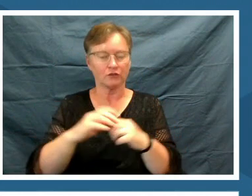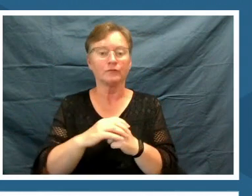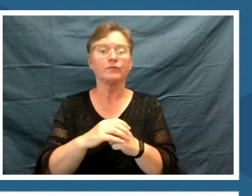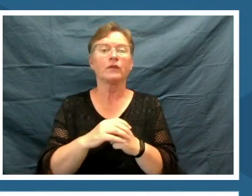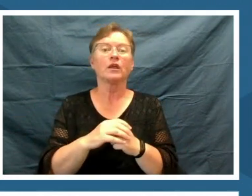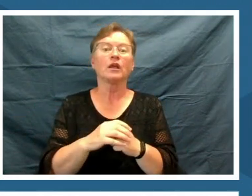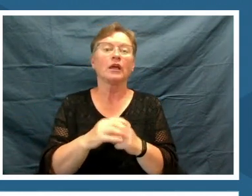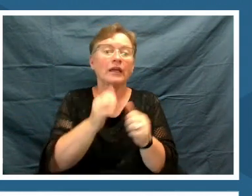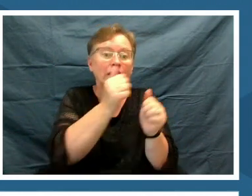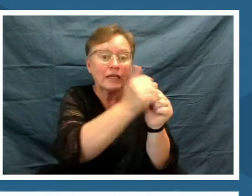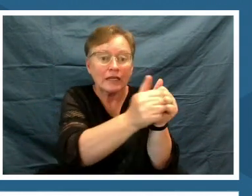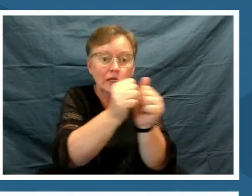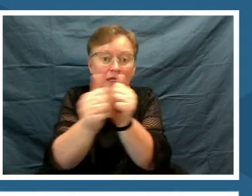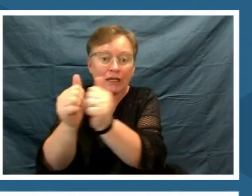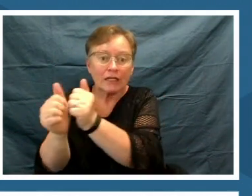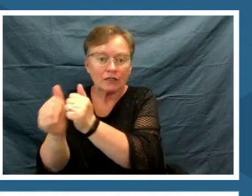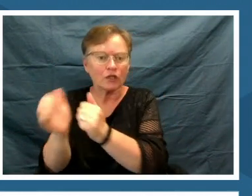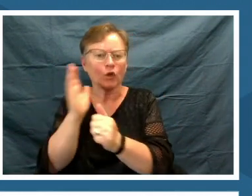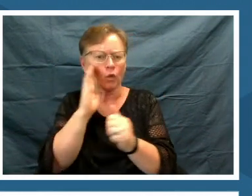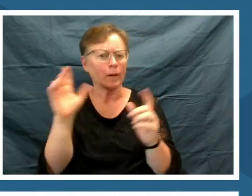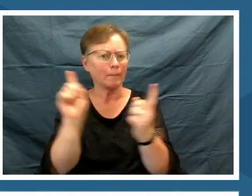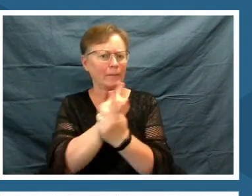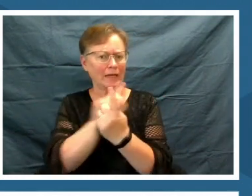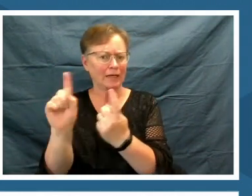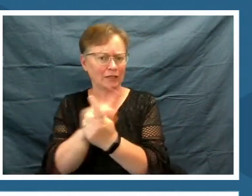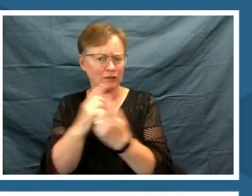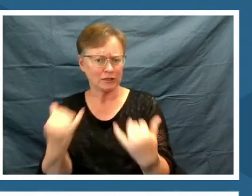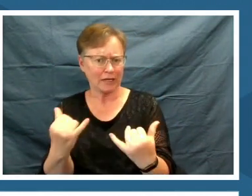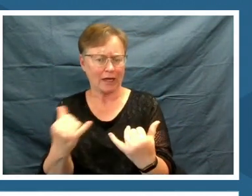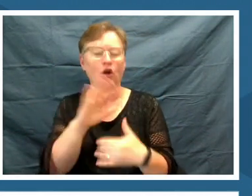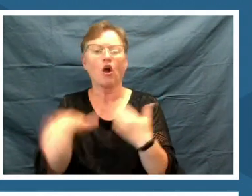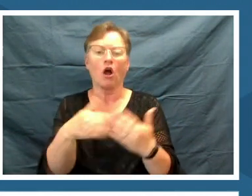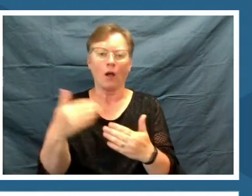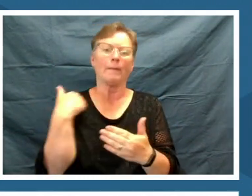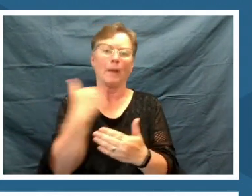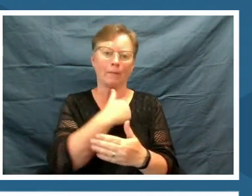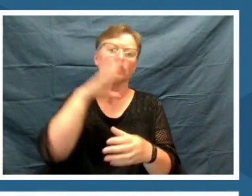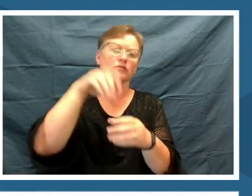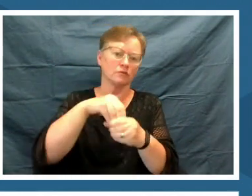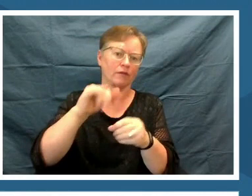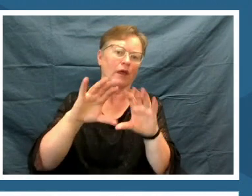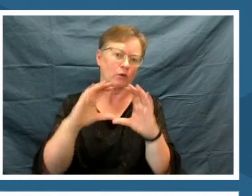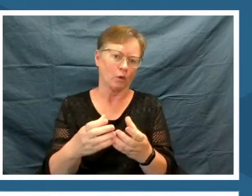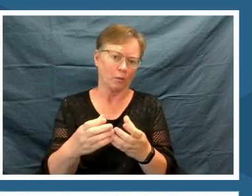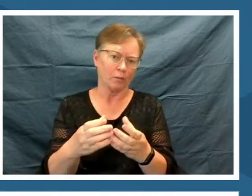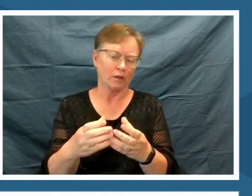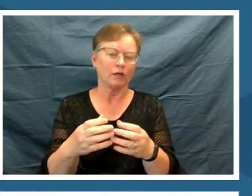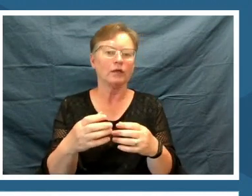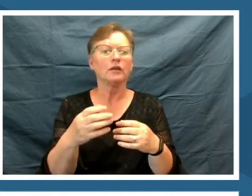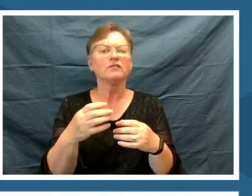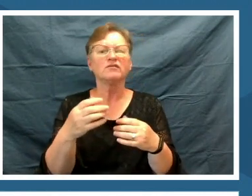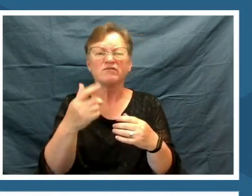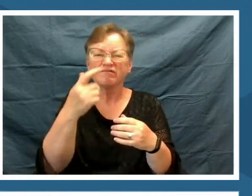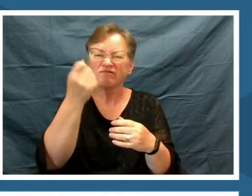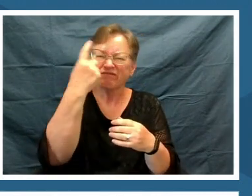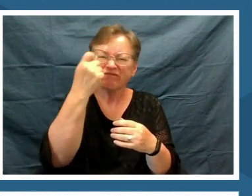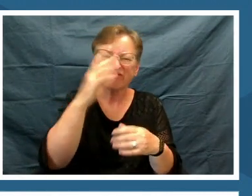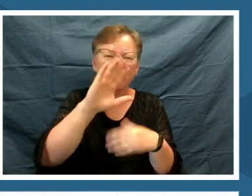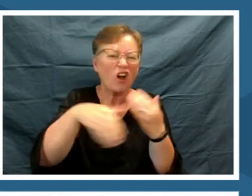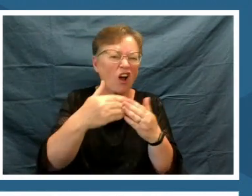meet today we're all members of that interagency working group a way where all of these different federal agencies